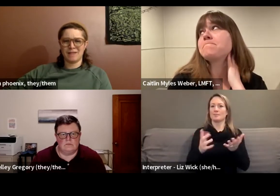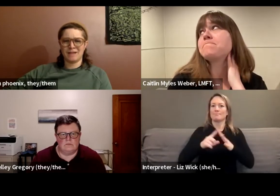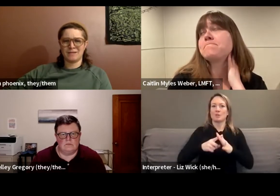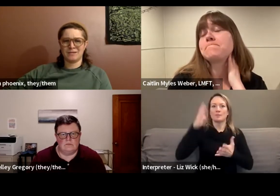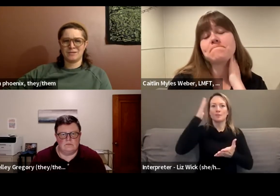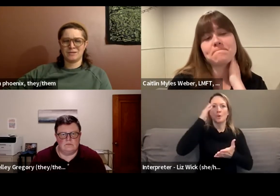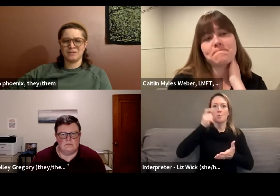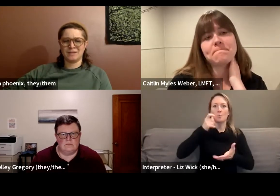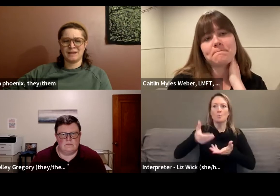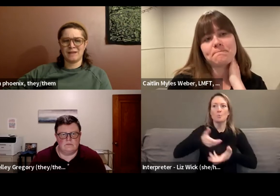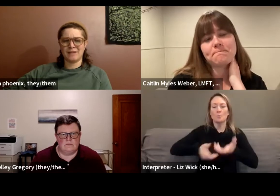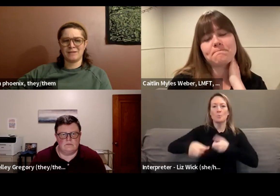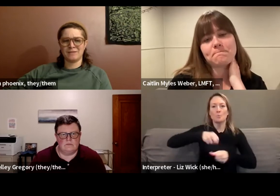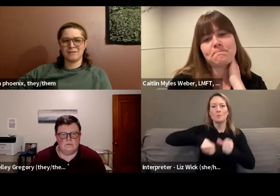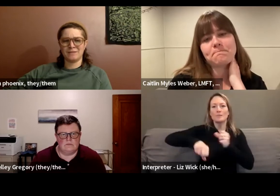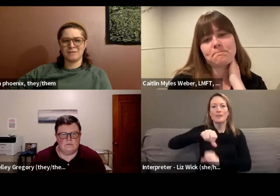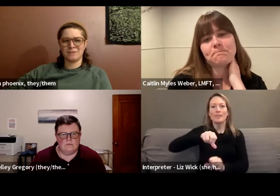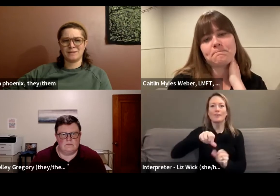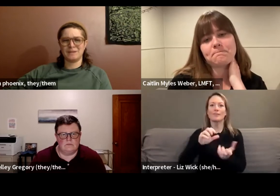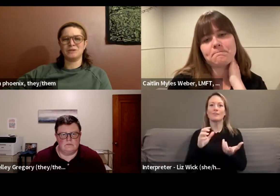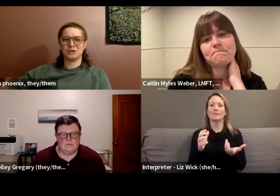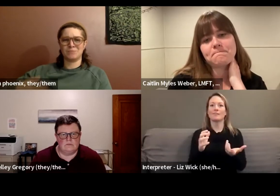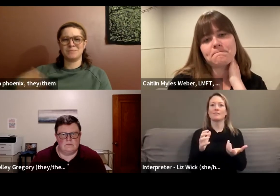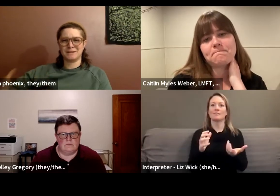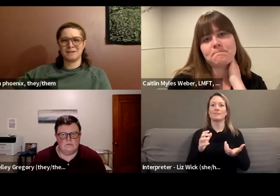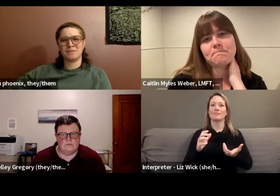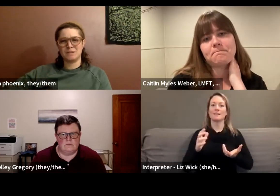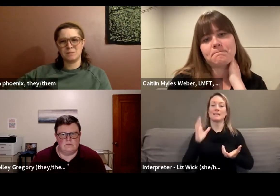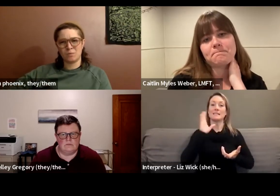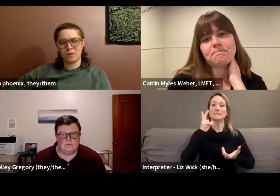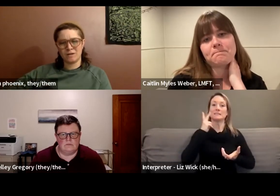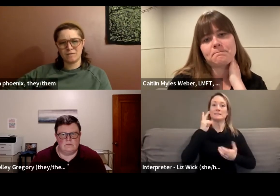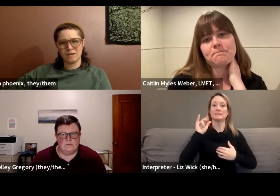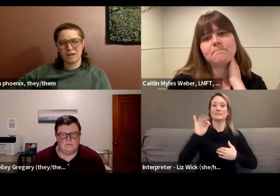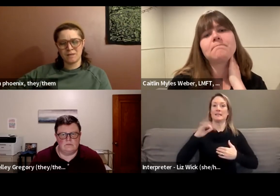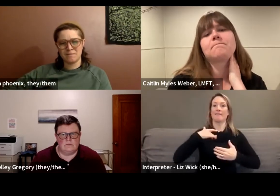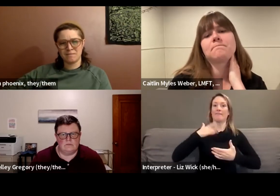and just feeling out if the relationship is gonna be supportive for them.